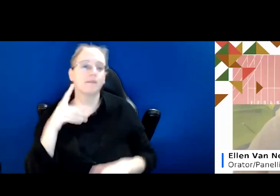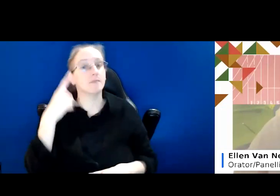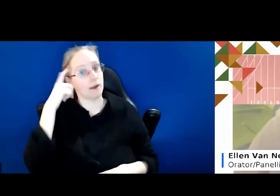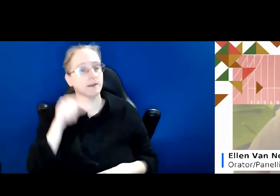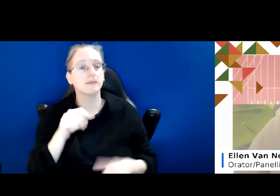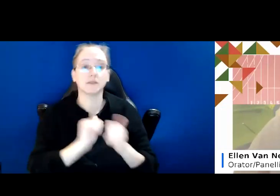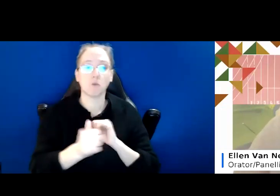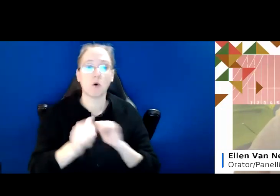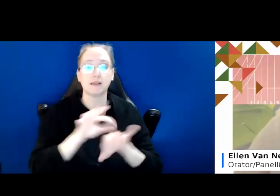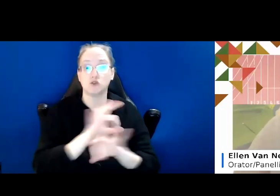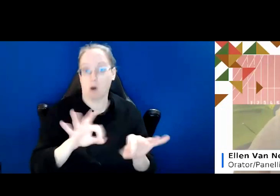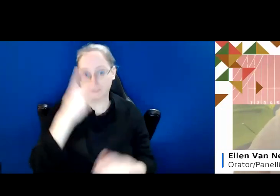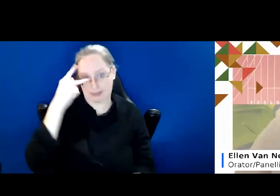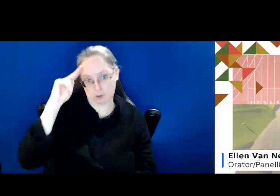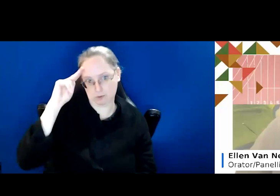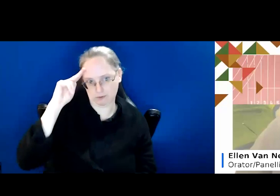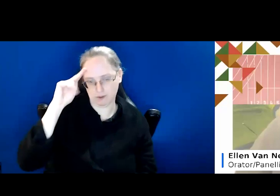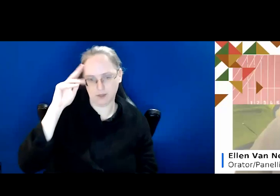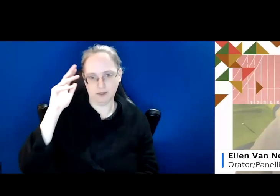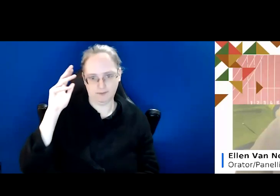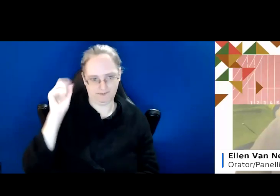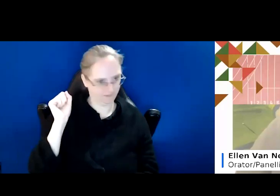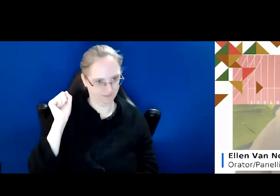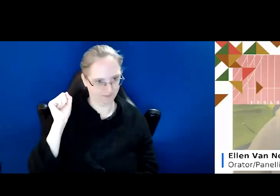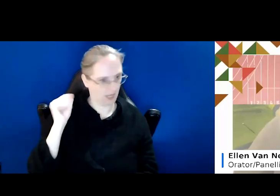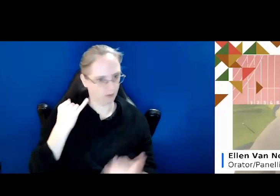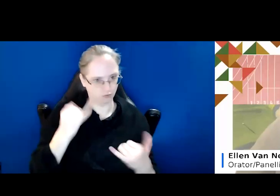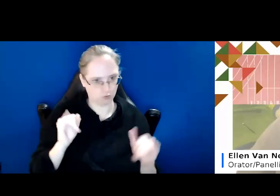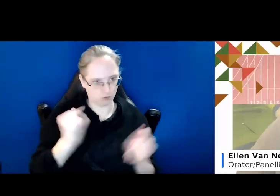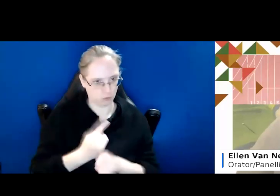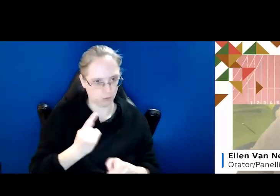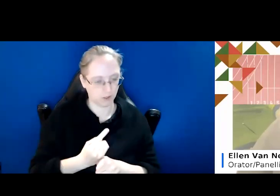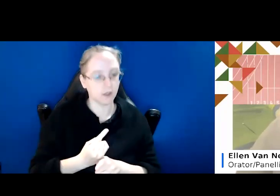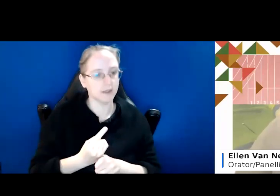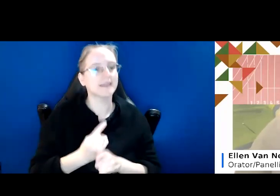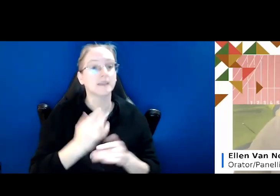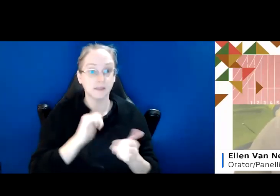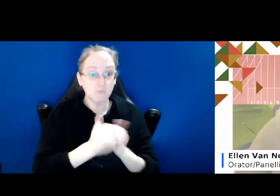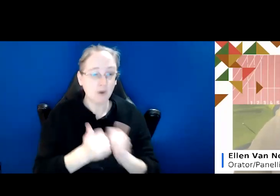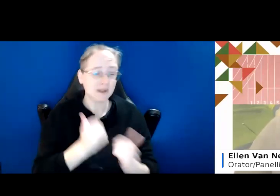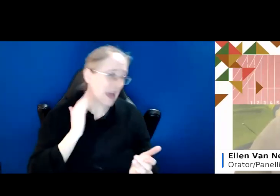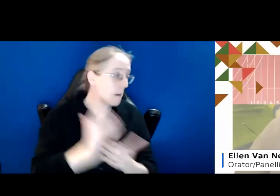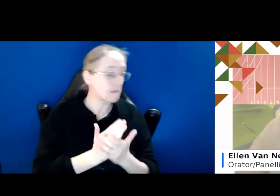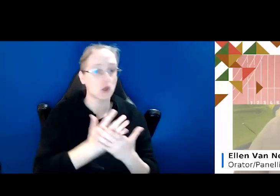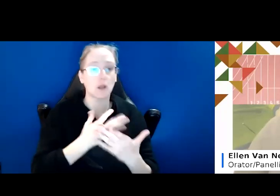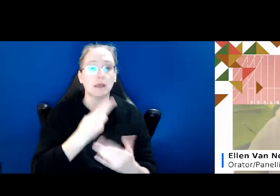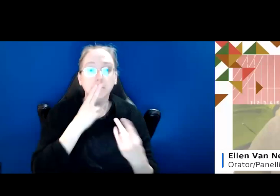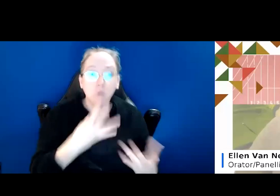which is of course such a false dichotomy. Sport is absolutely used for politicians